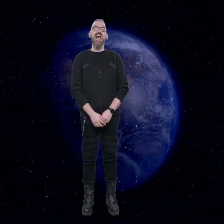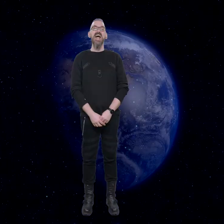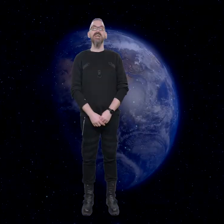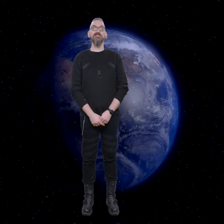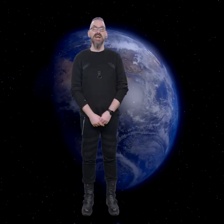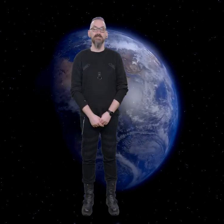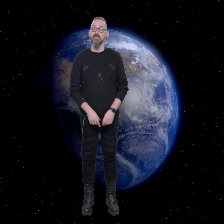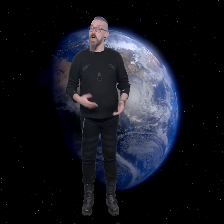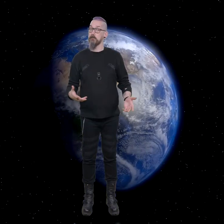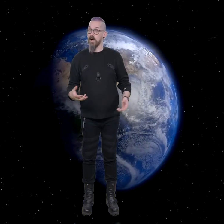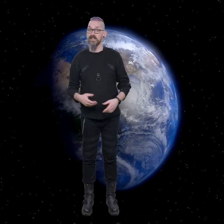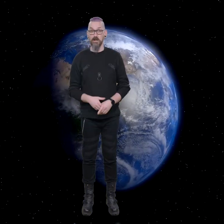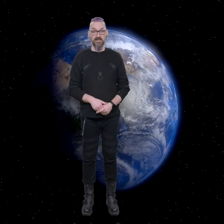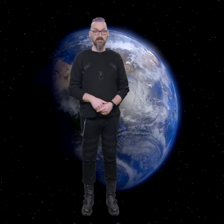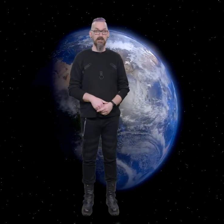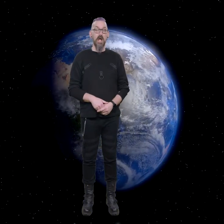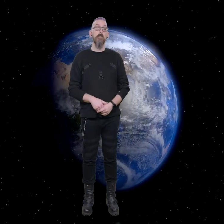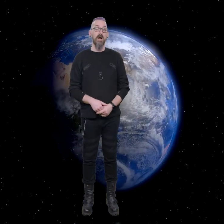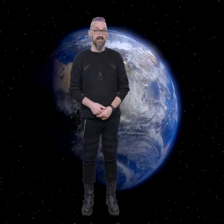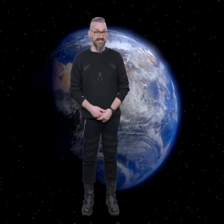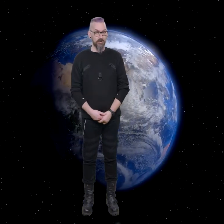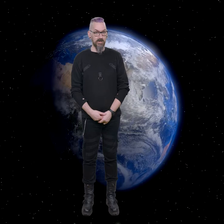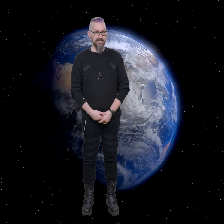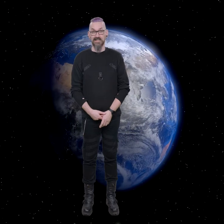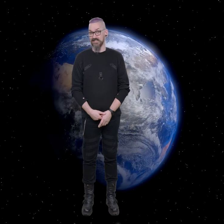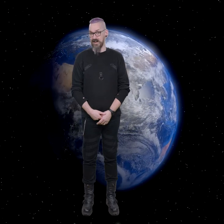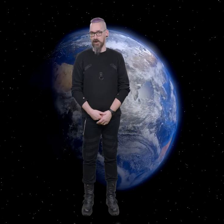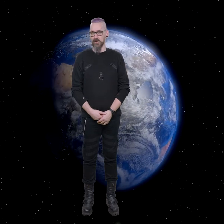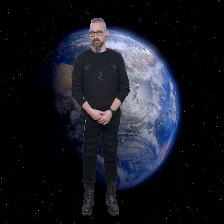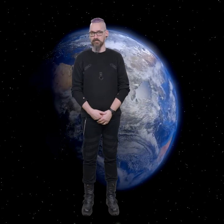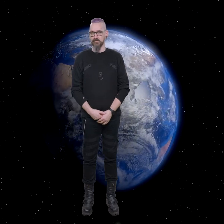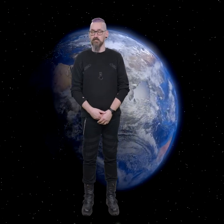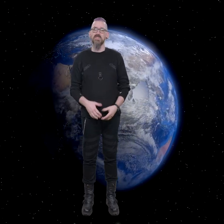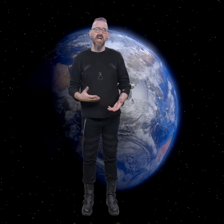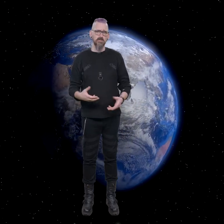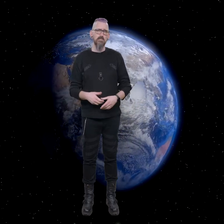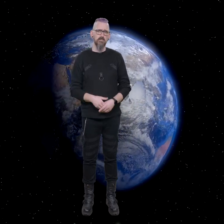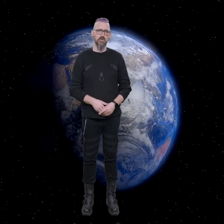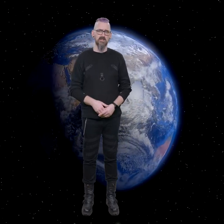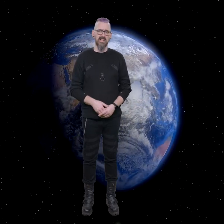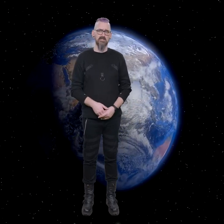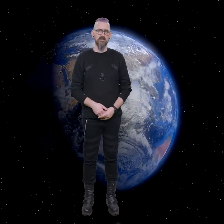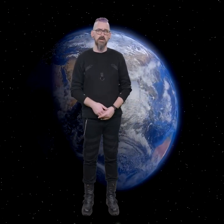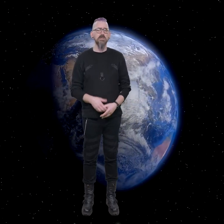I am Dan. Part human, Part android, cyborg. I have optional hearing.